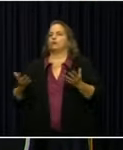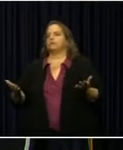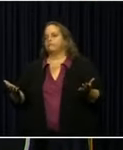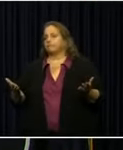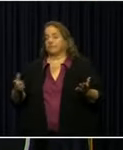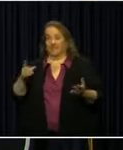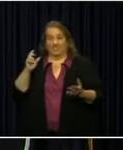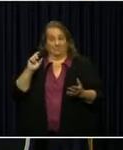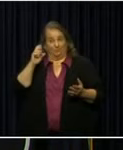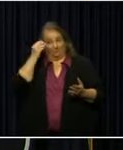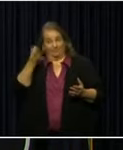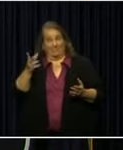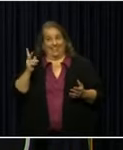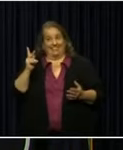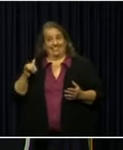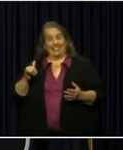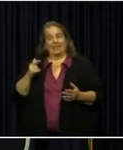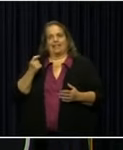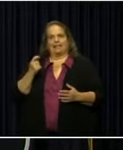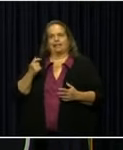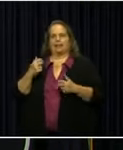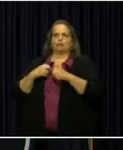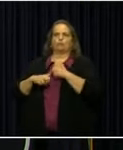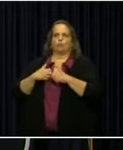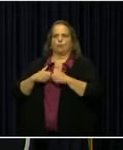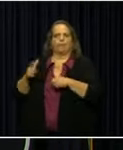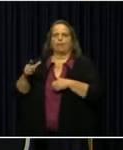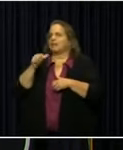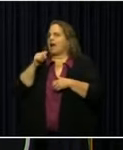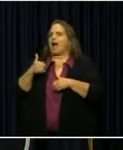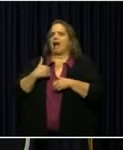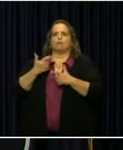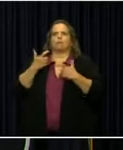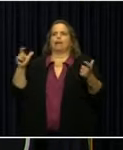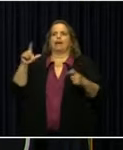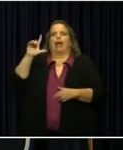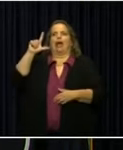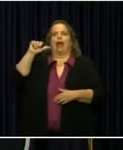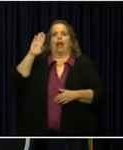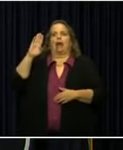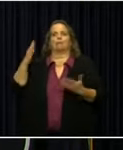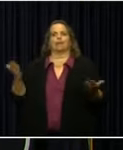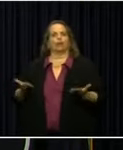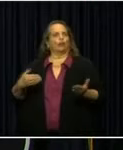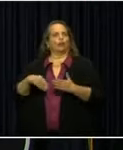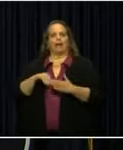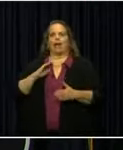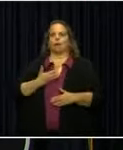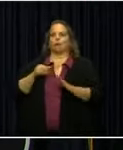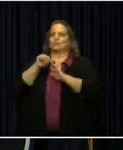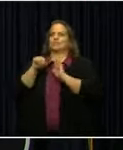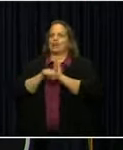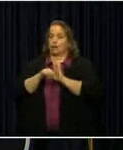THINK THERE ARE SOME POSITIVES IN THE MARKET RIGHT NOW, THOUGH, WE CERTAINLY NEED THEM TO BE BETTER.